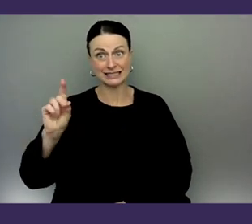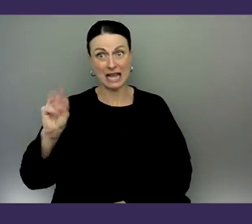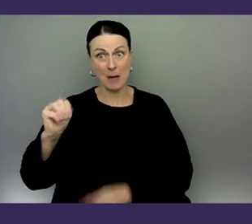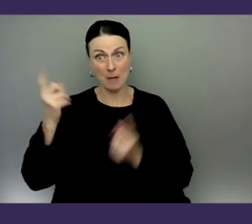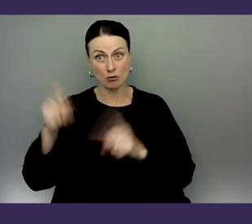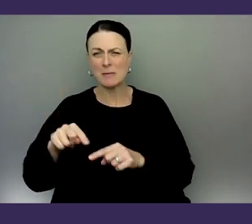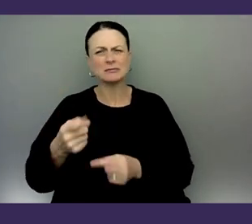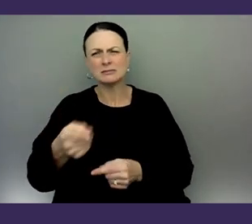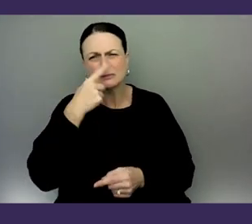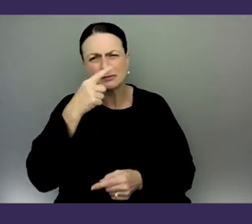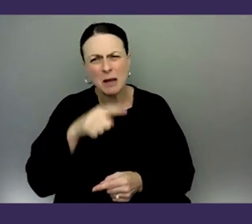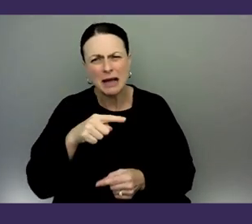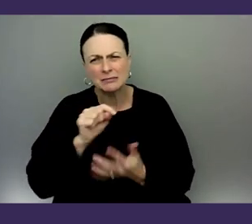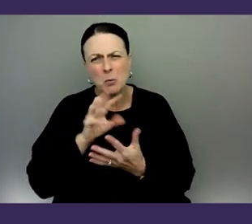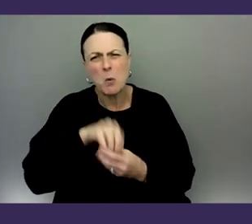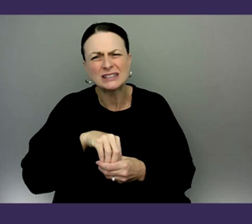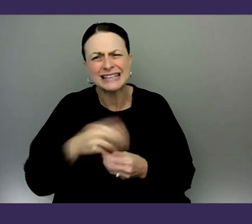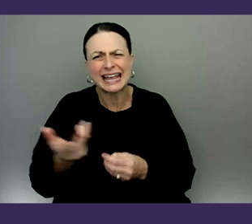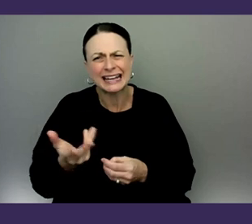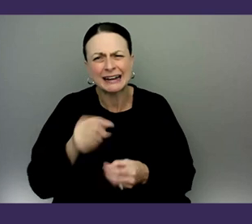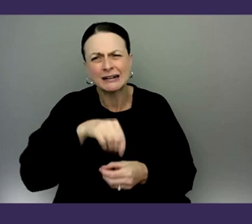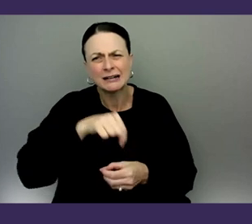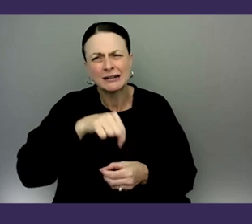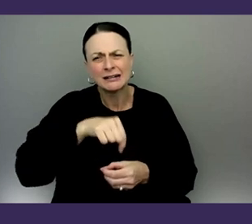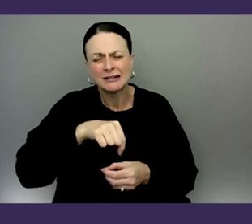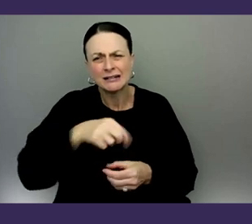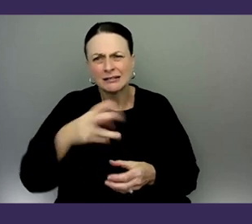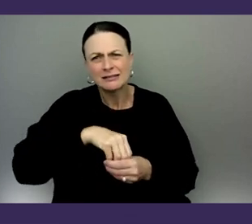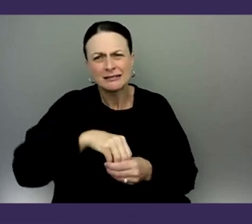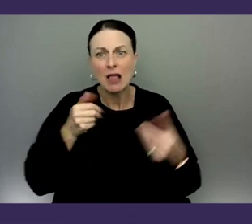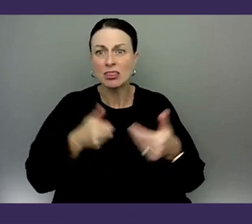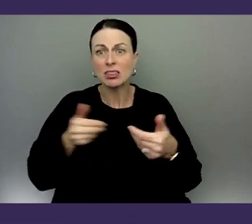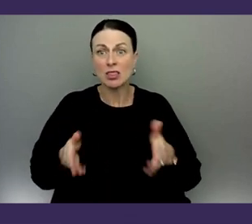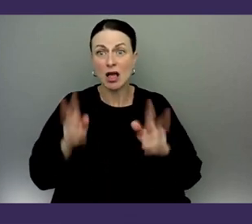Could you touch on what, you know, what you refer to as the packet